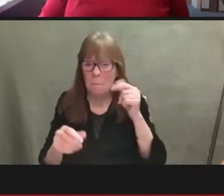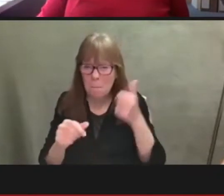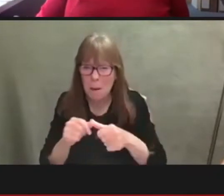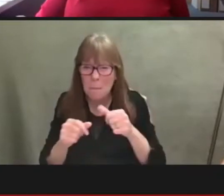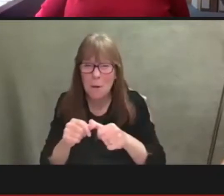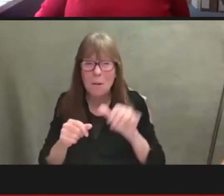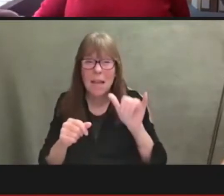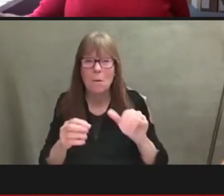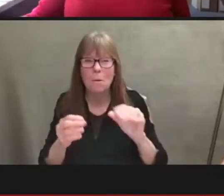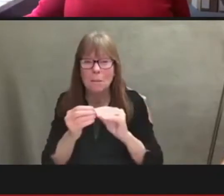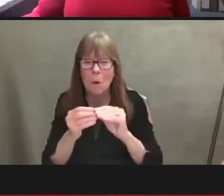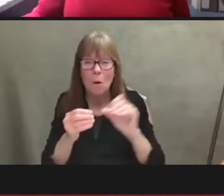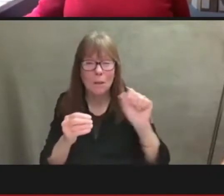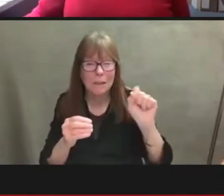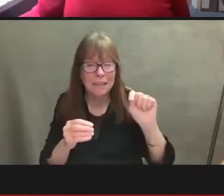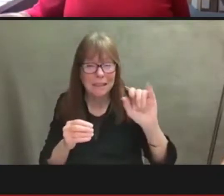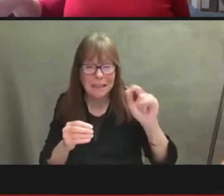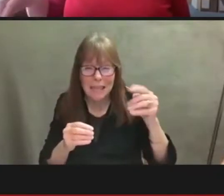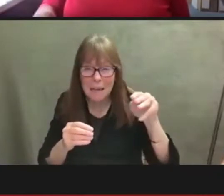is coming down.